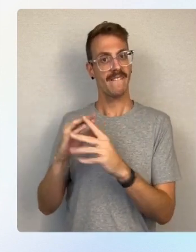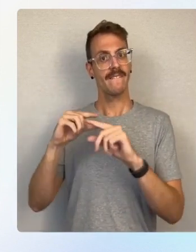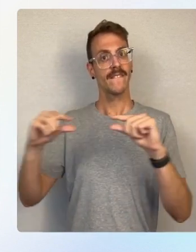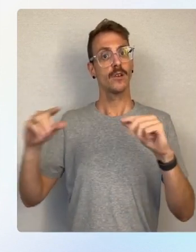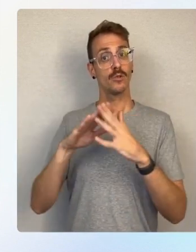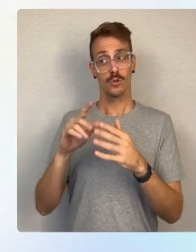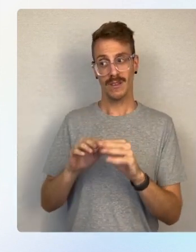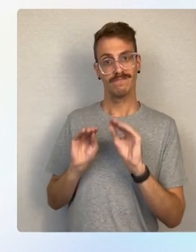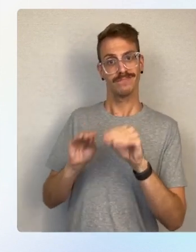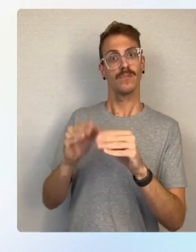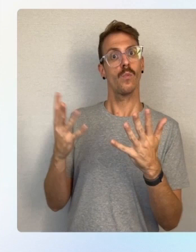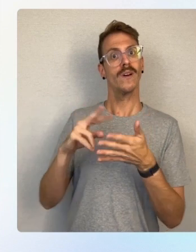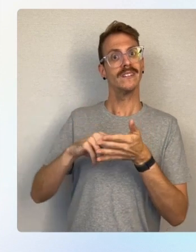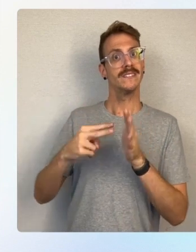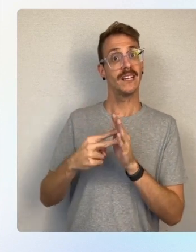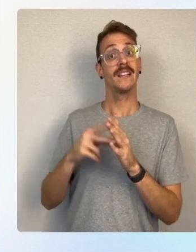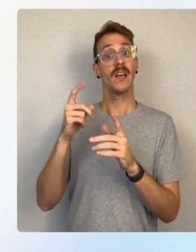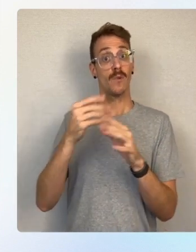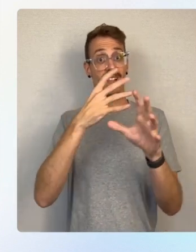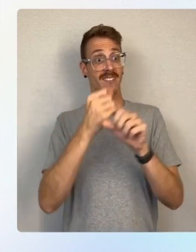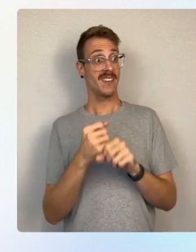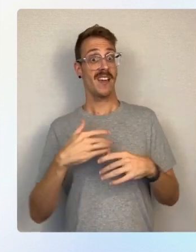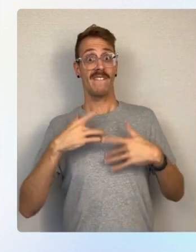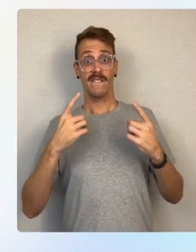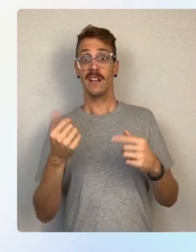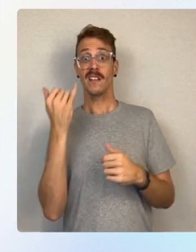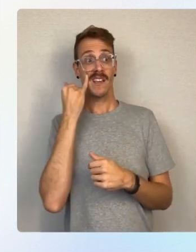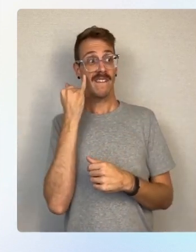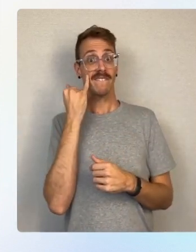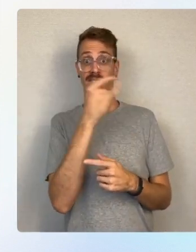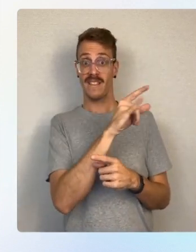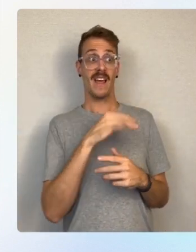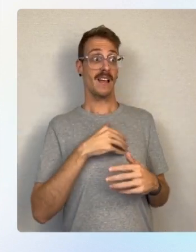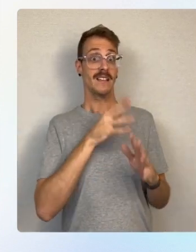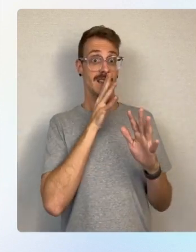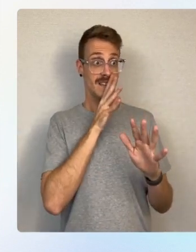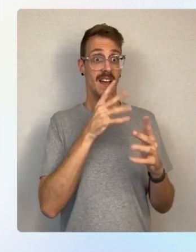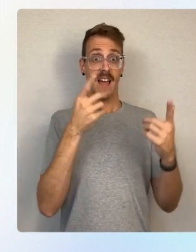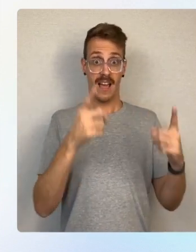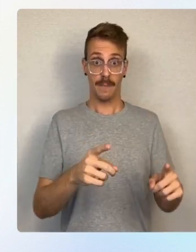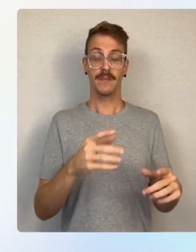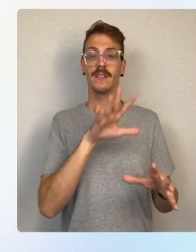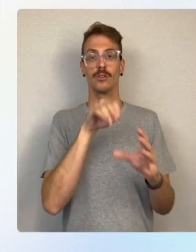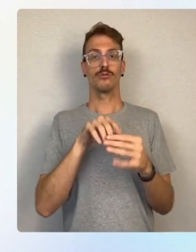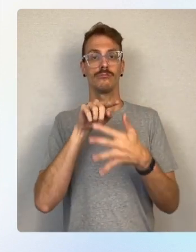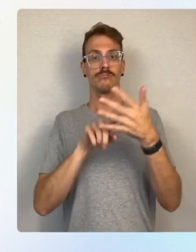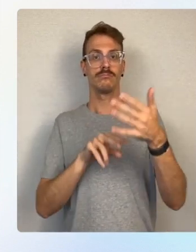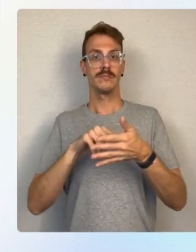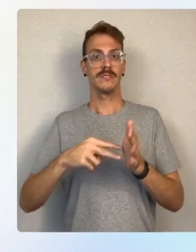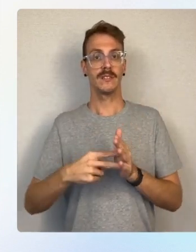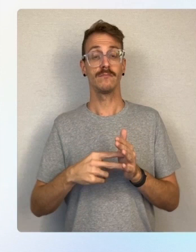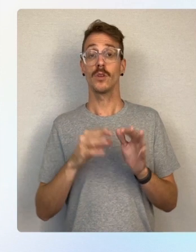These have a field to specify an intent name, and they will receive an event anytime an activation is completed that includes the specified intent.